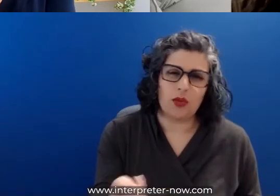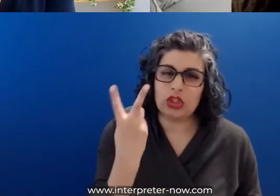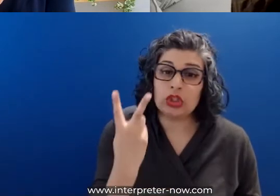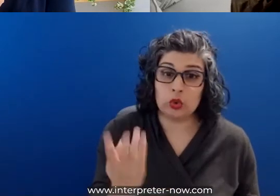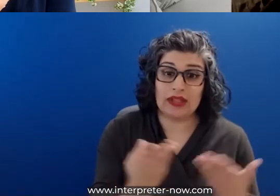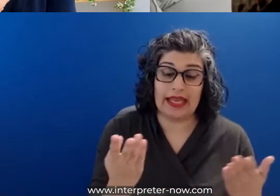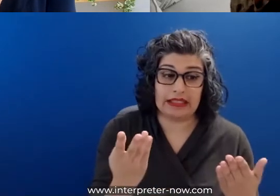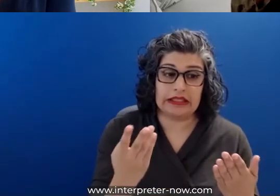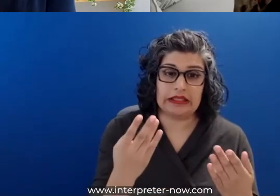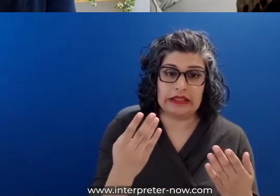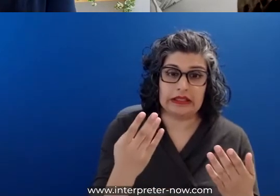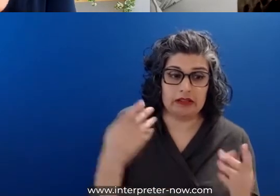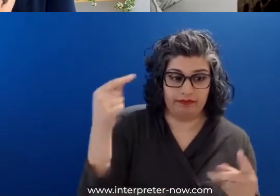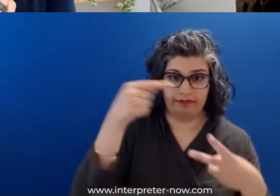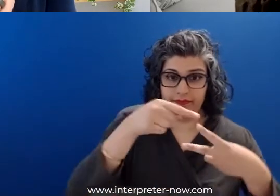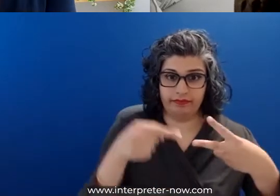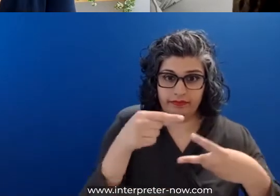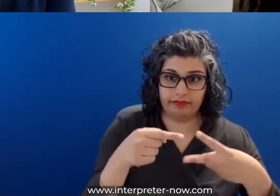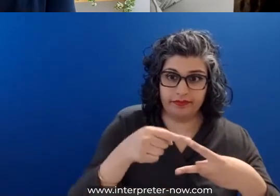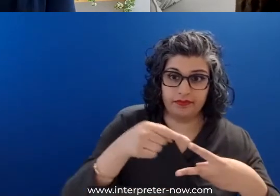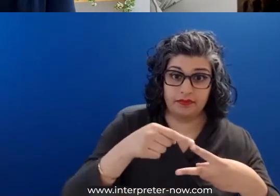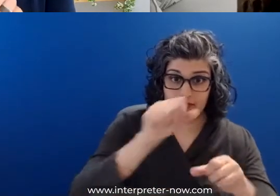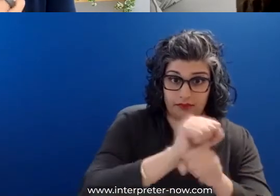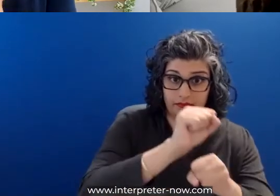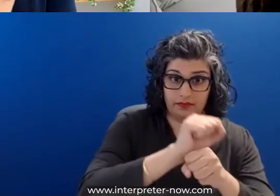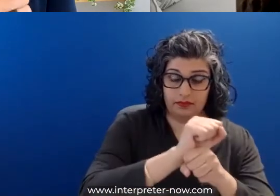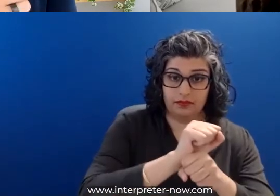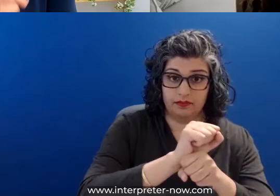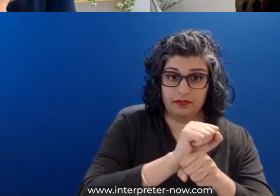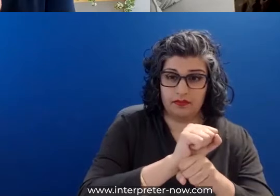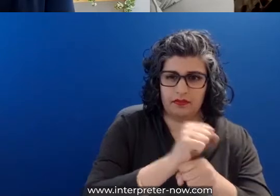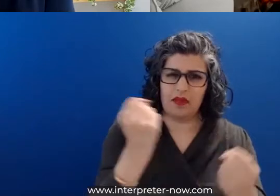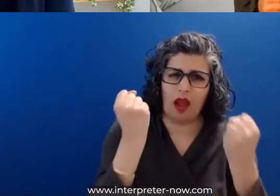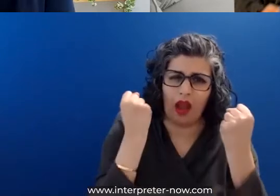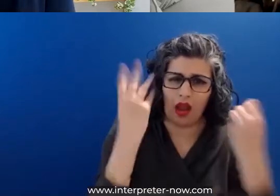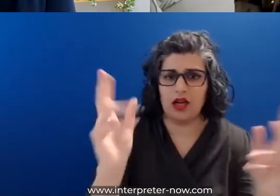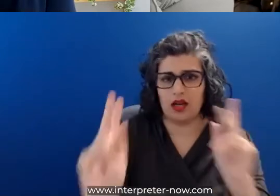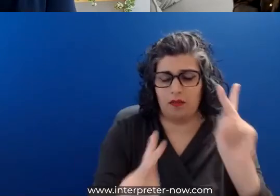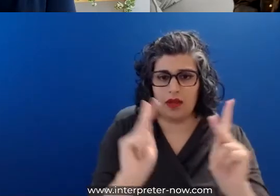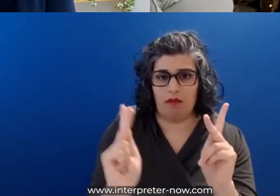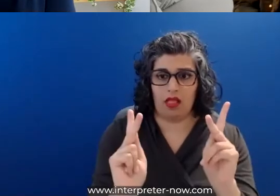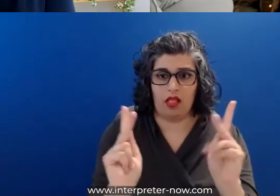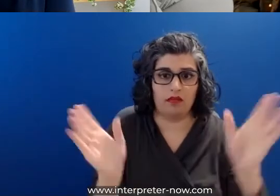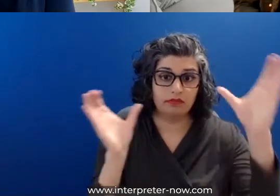to talk about. One is employment, because so many folks here listening to our show or